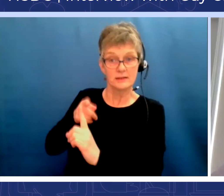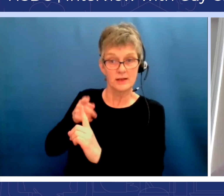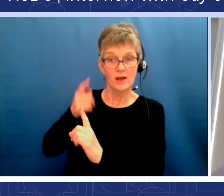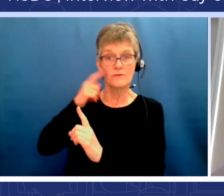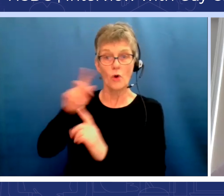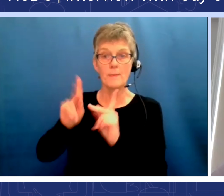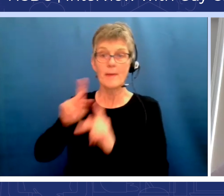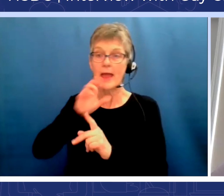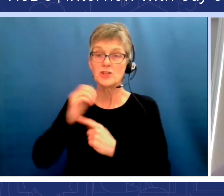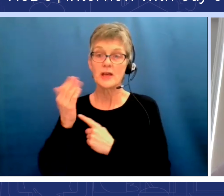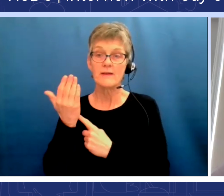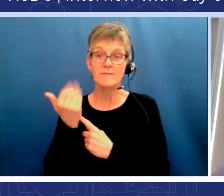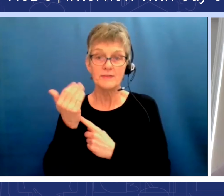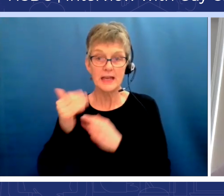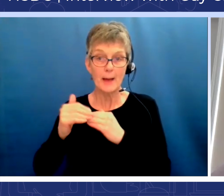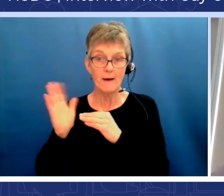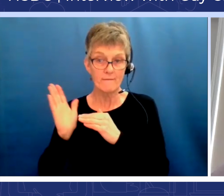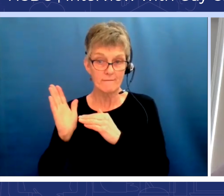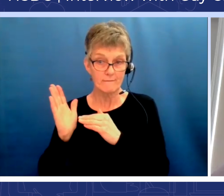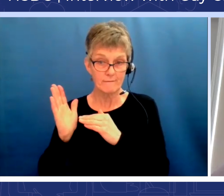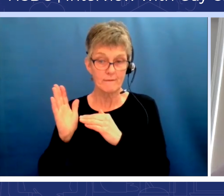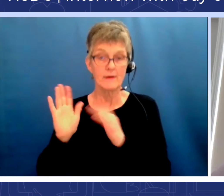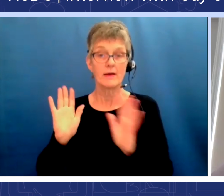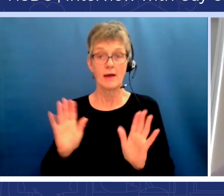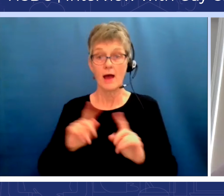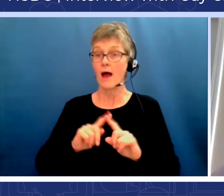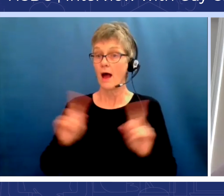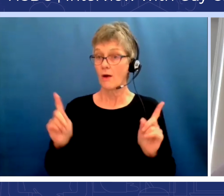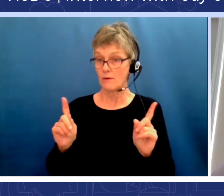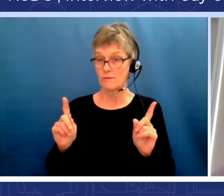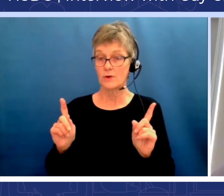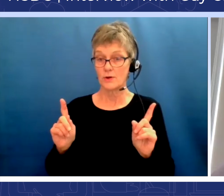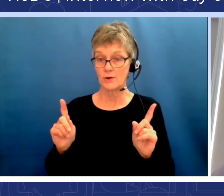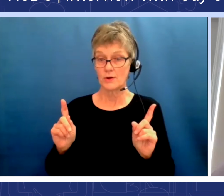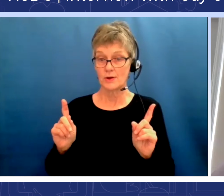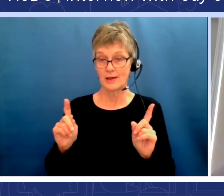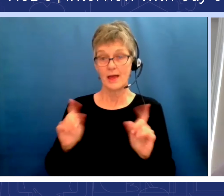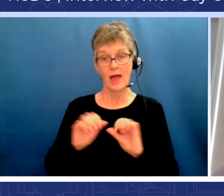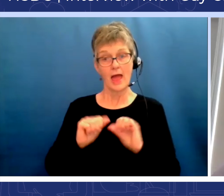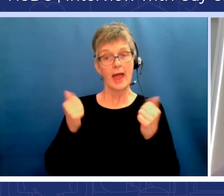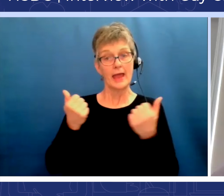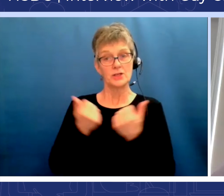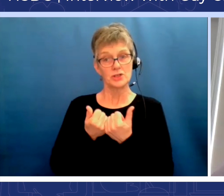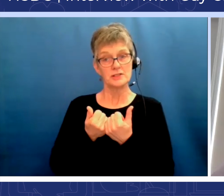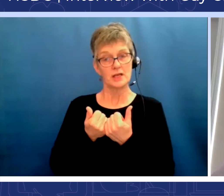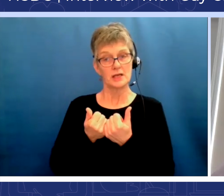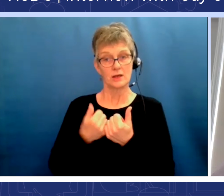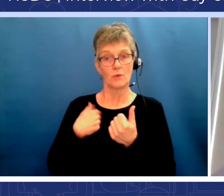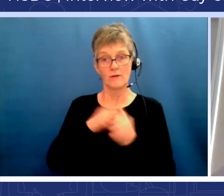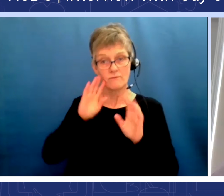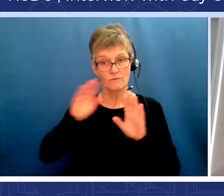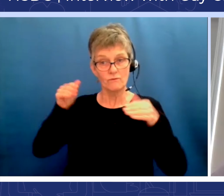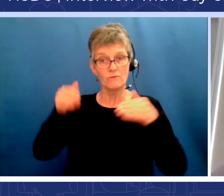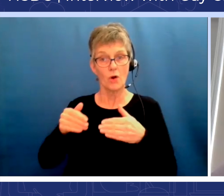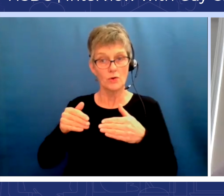years of age and older. However, due to our agency specifically focusing on providing low barriers